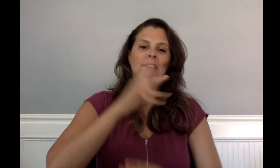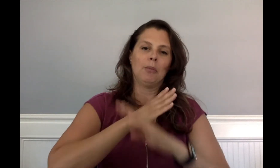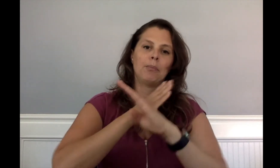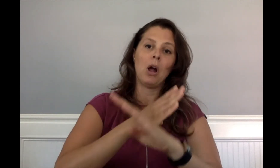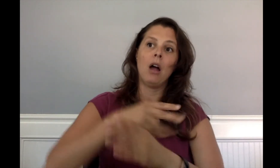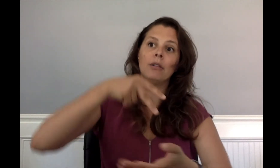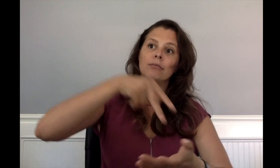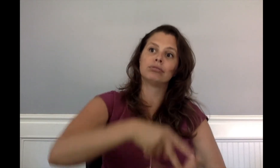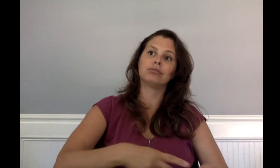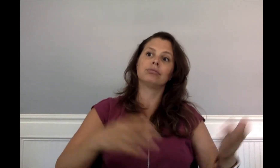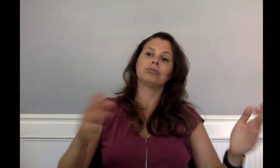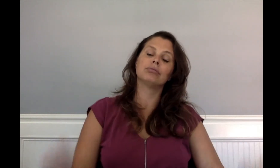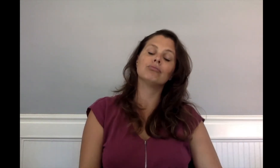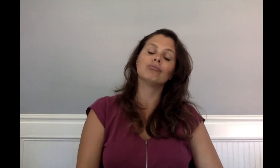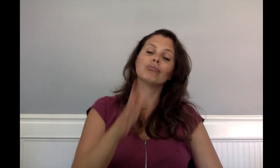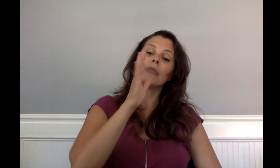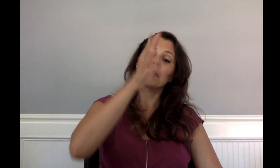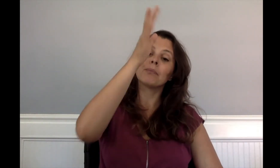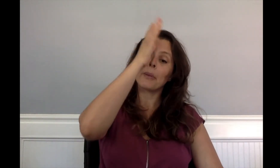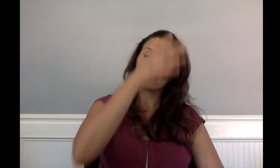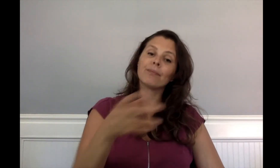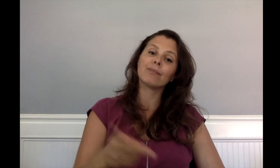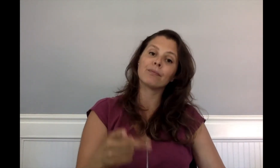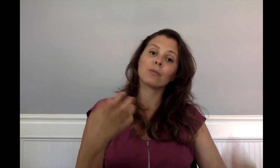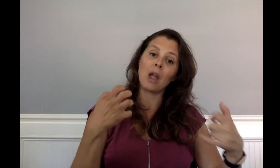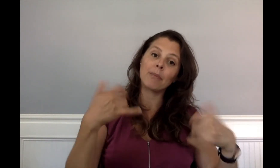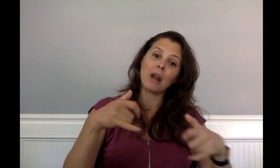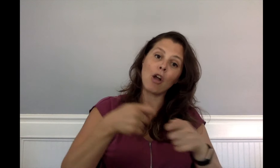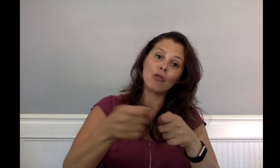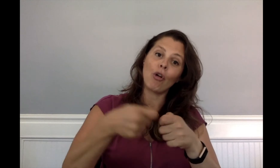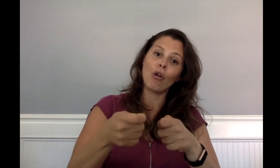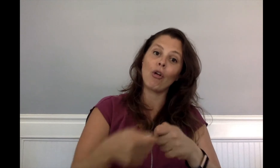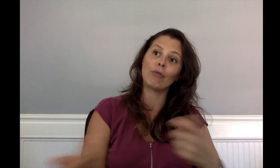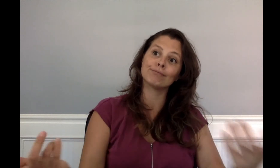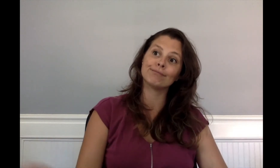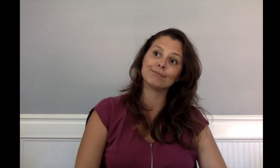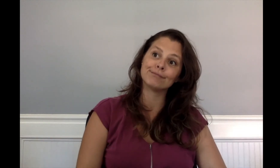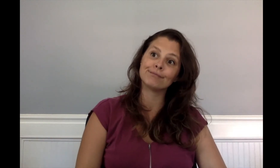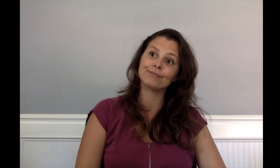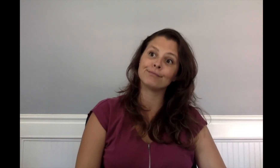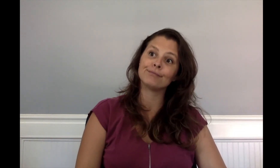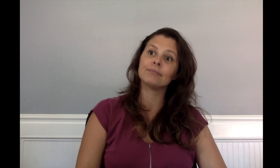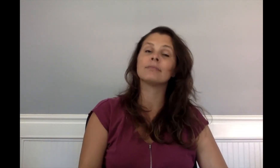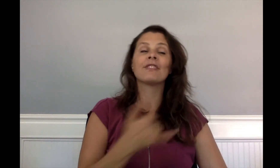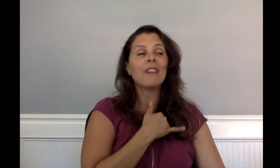Once again he stood in front of the television. "Grandma and Grandpa, do you want to play cards?